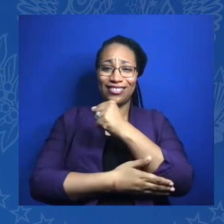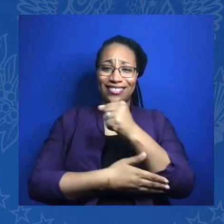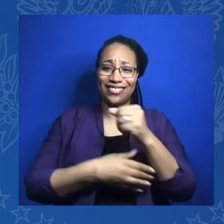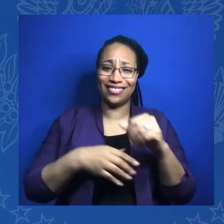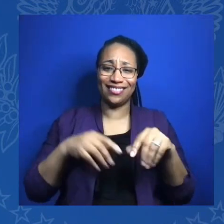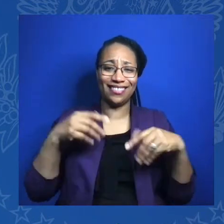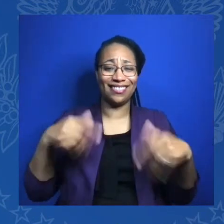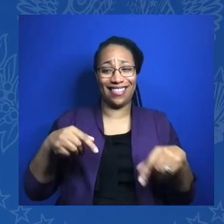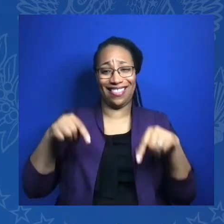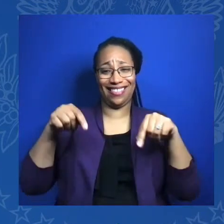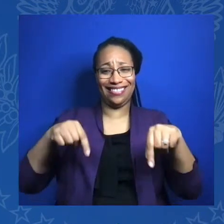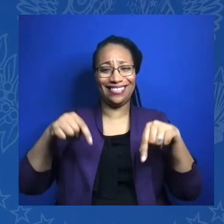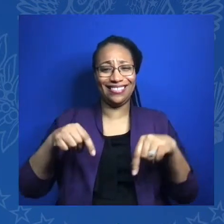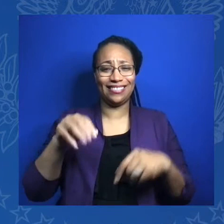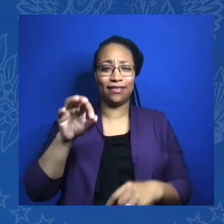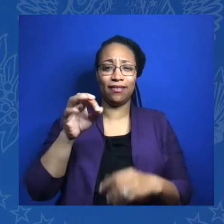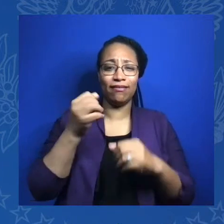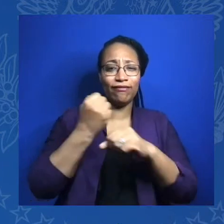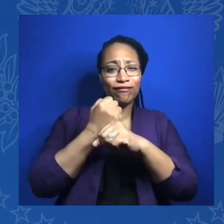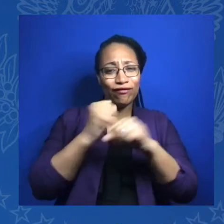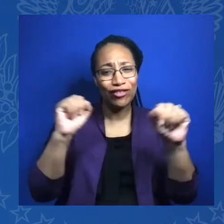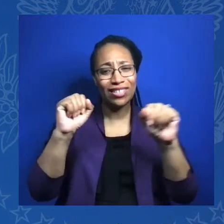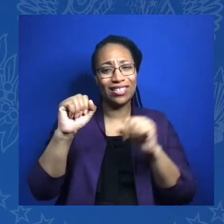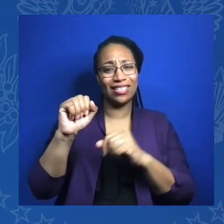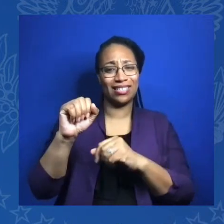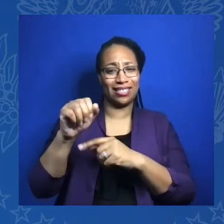of a free society, not the enemy.